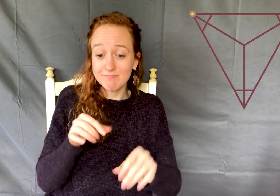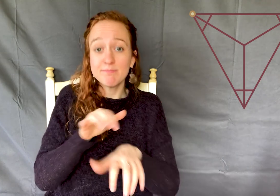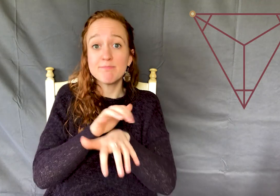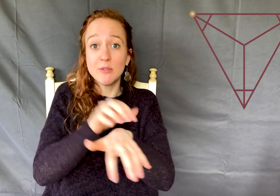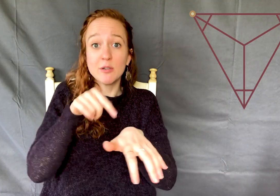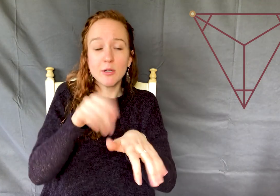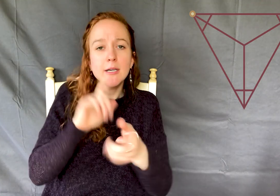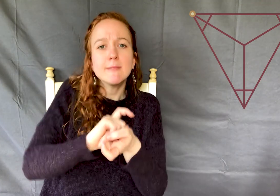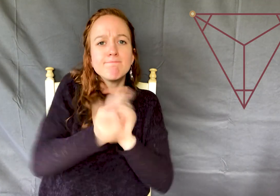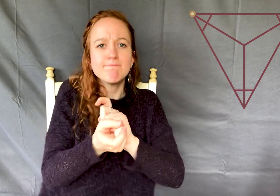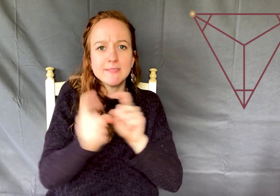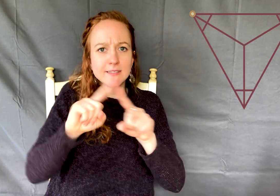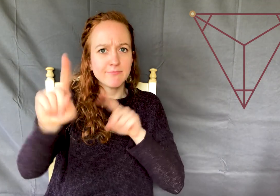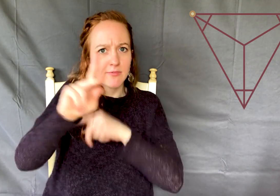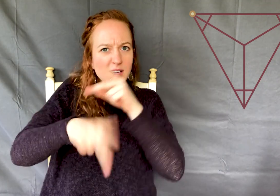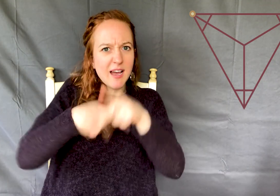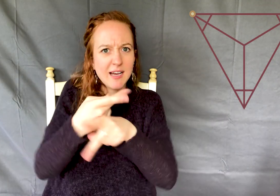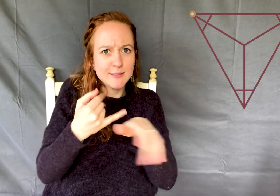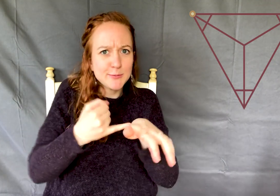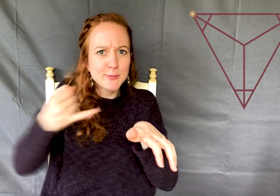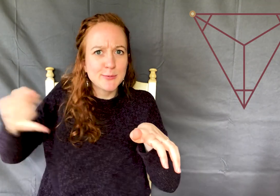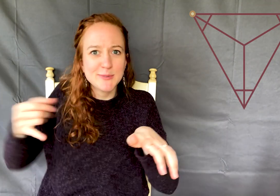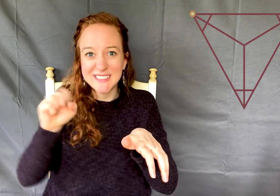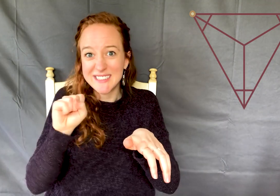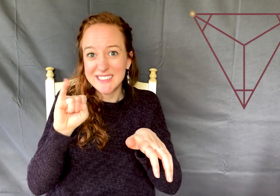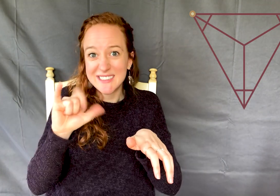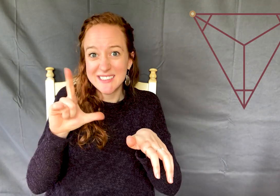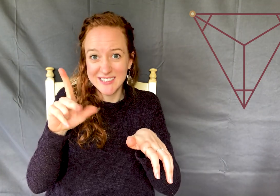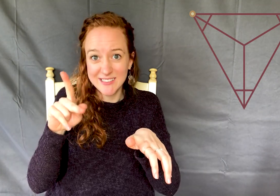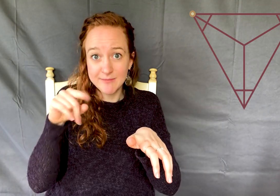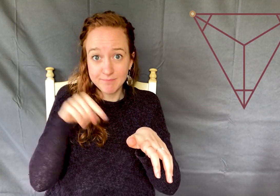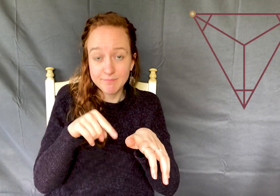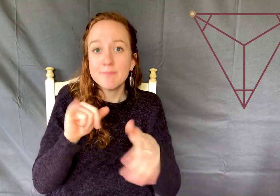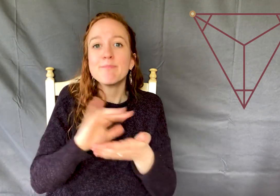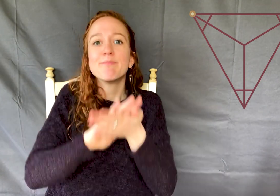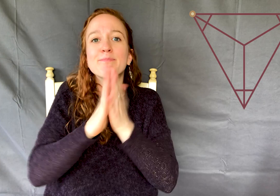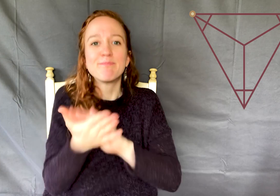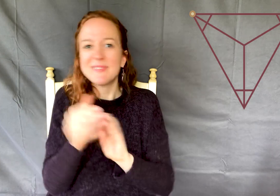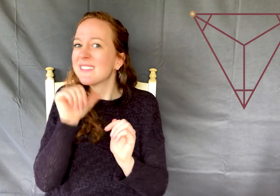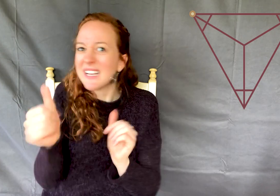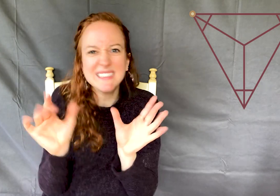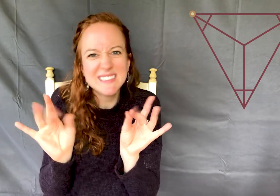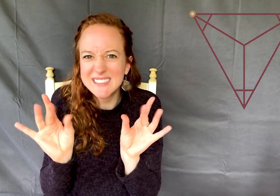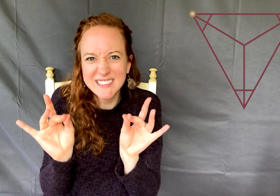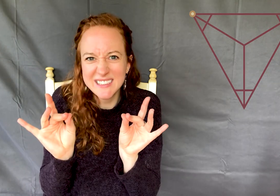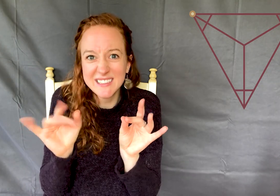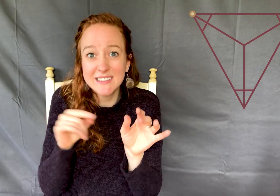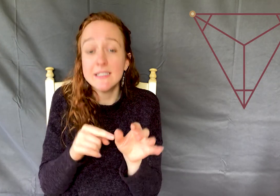Then, the spider switches to non-sticky silk threads.